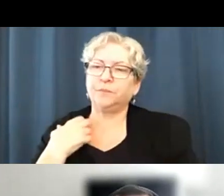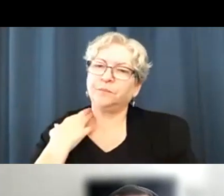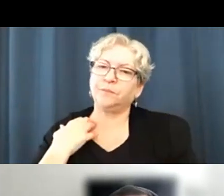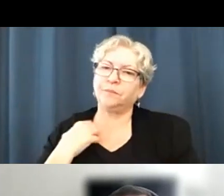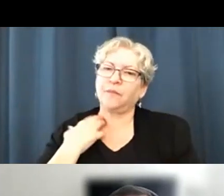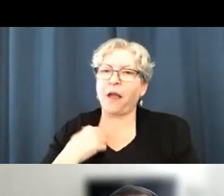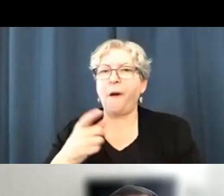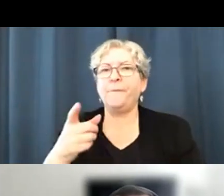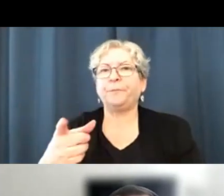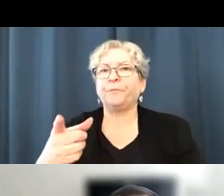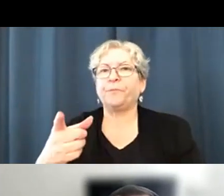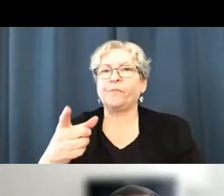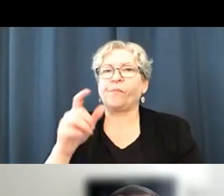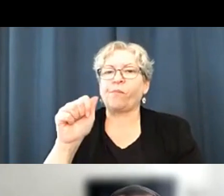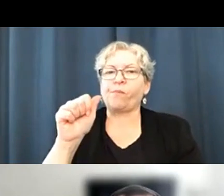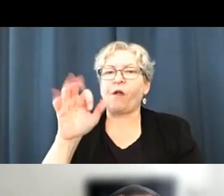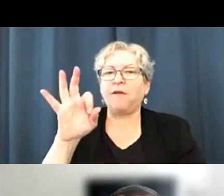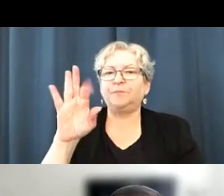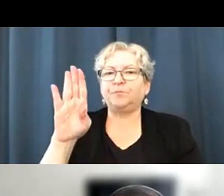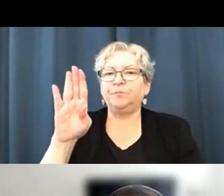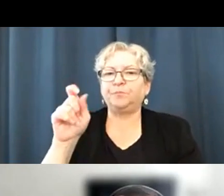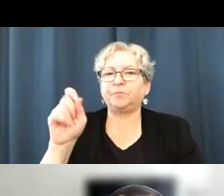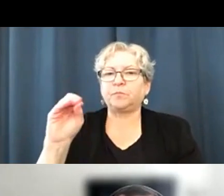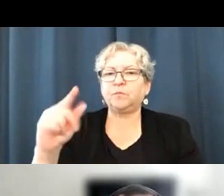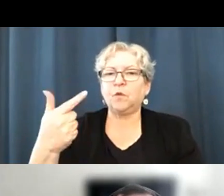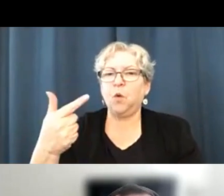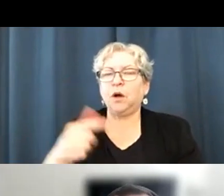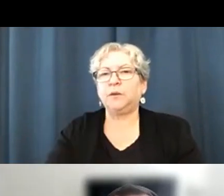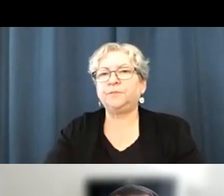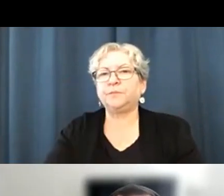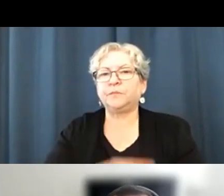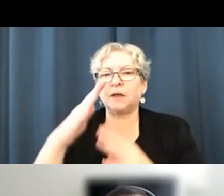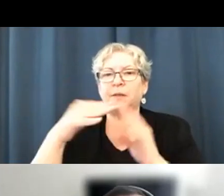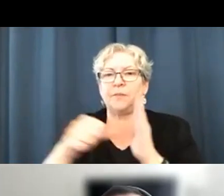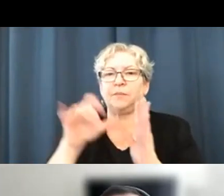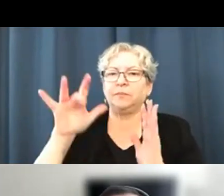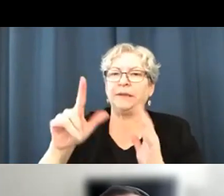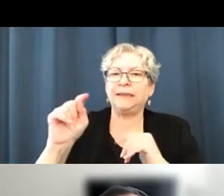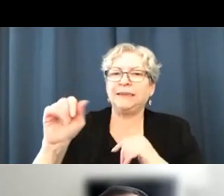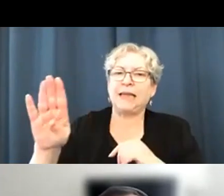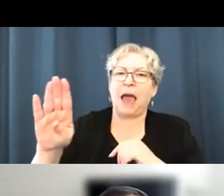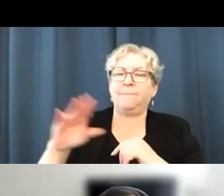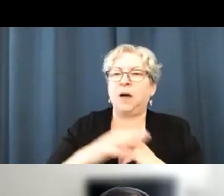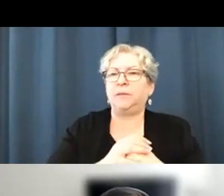So, I'm just going to go to the top of the page here and press the Tab Key. So, on our page,